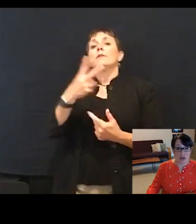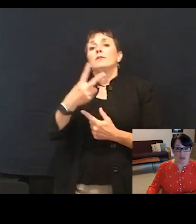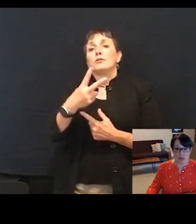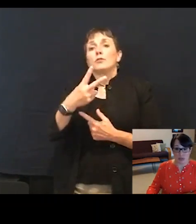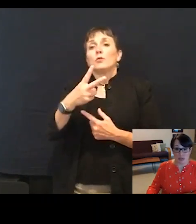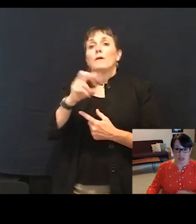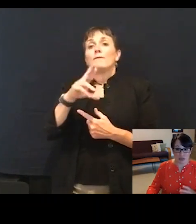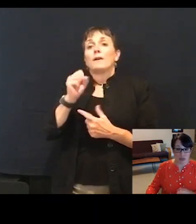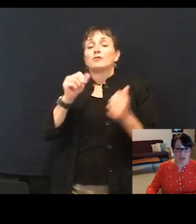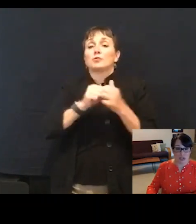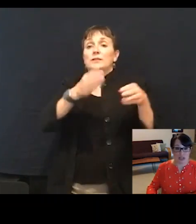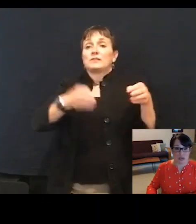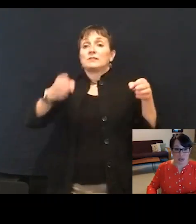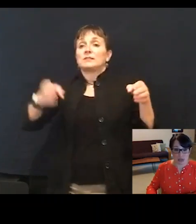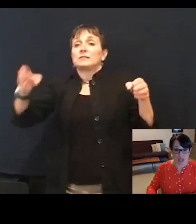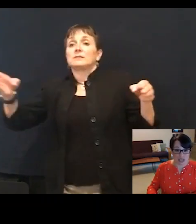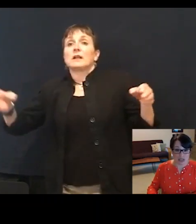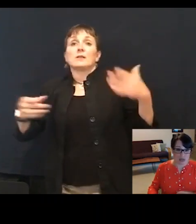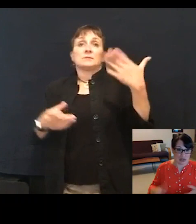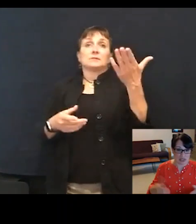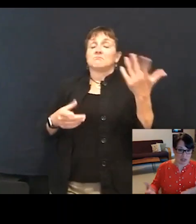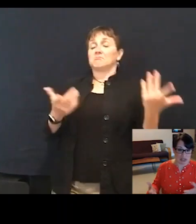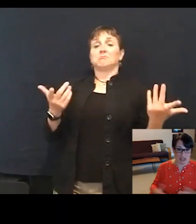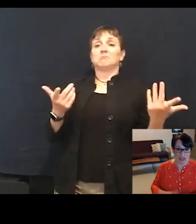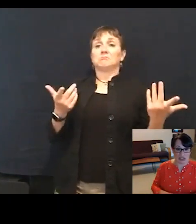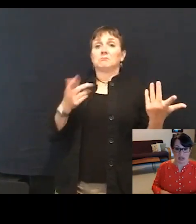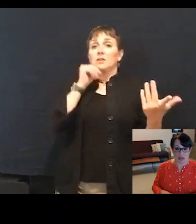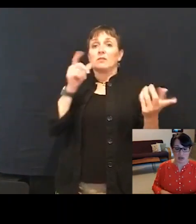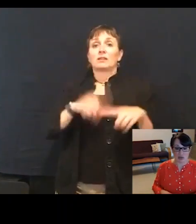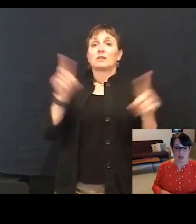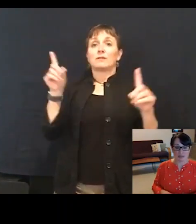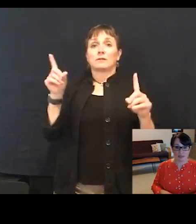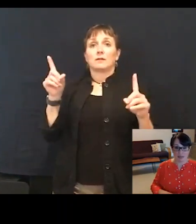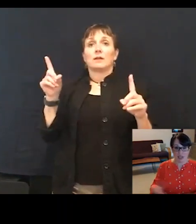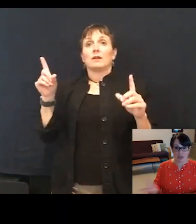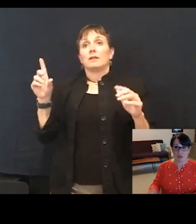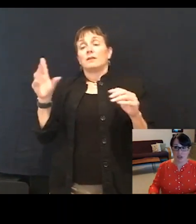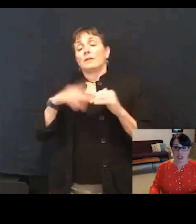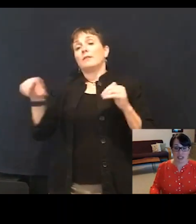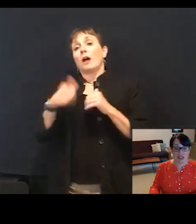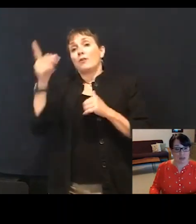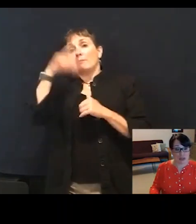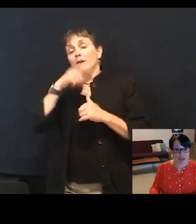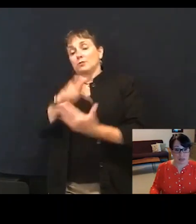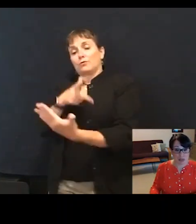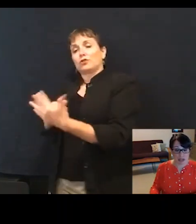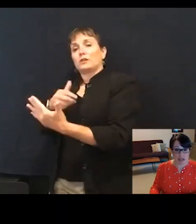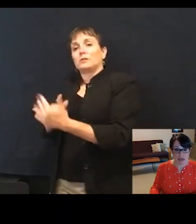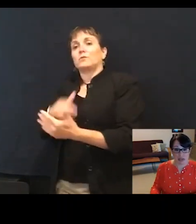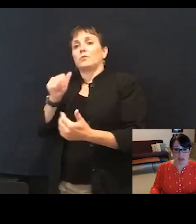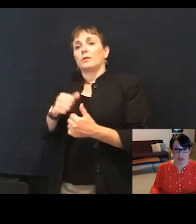from the mice that were injected with BSS, or essentially saline alone. So we're very excited about these results,